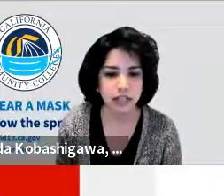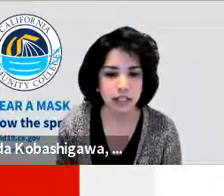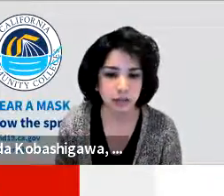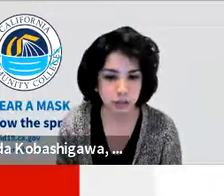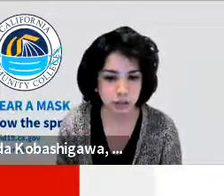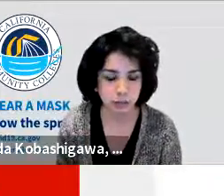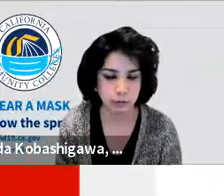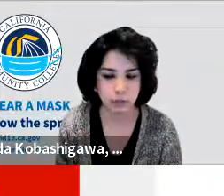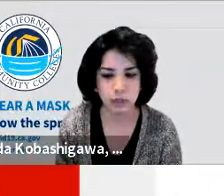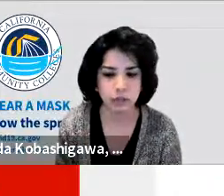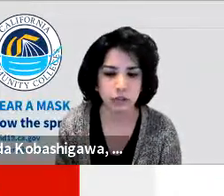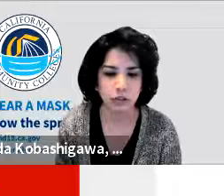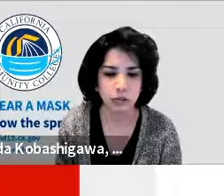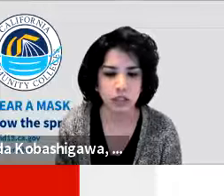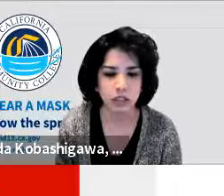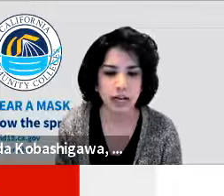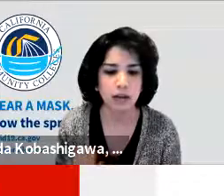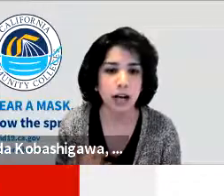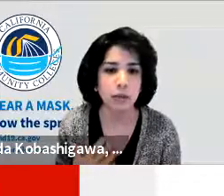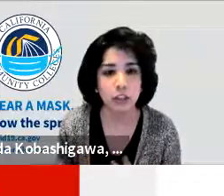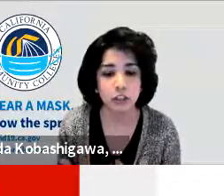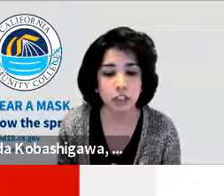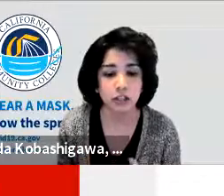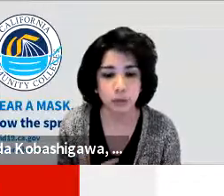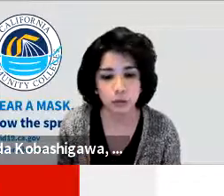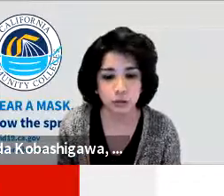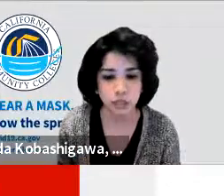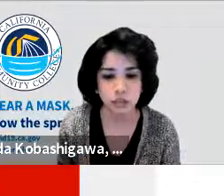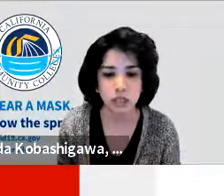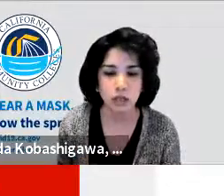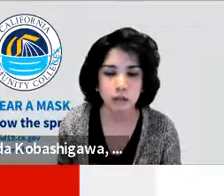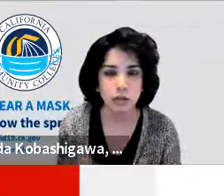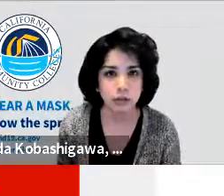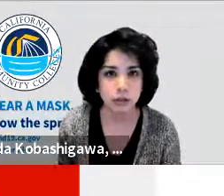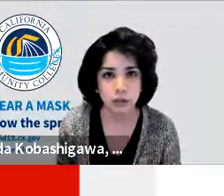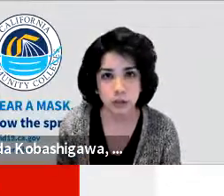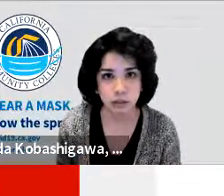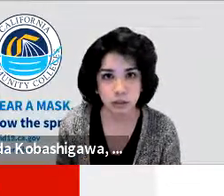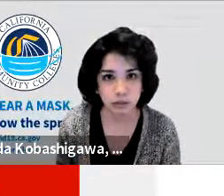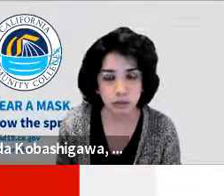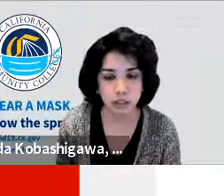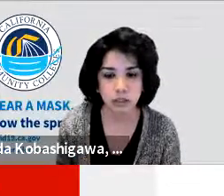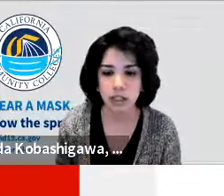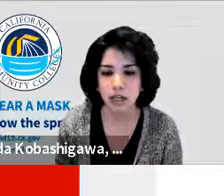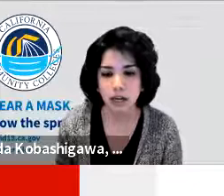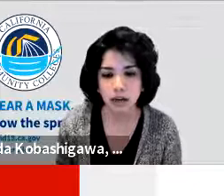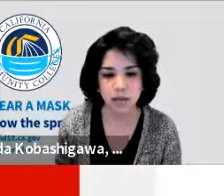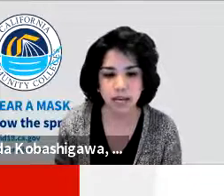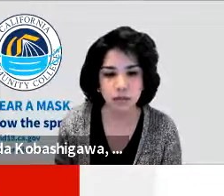as a starting point for employees to think about how we teach and support students from historically marginalized communities and